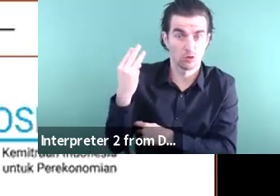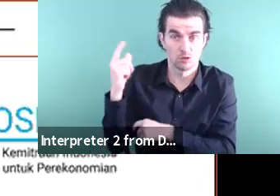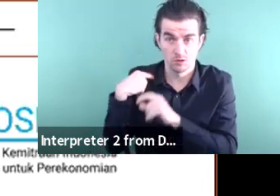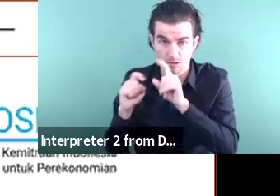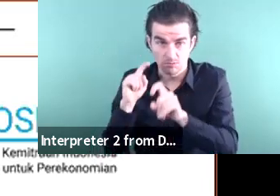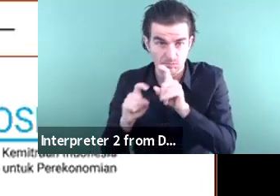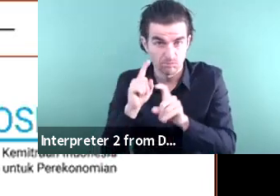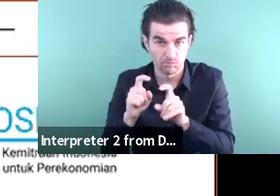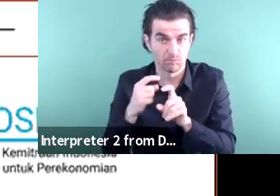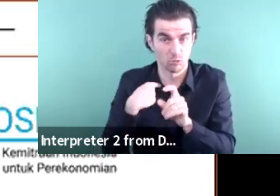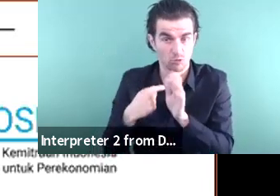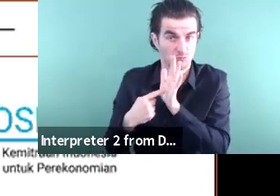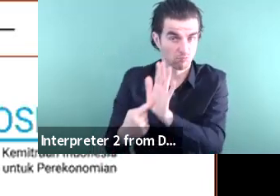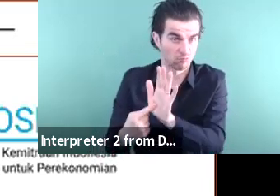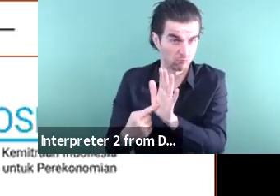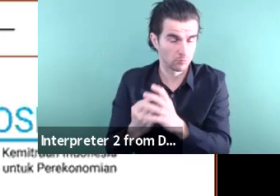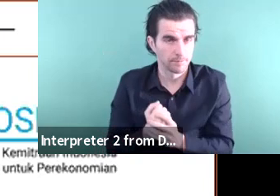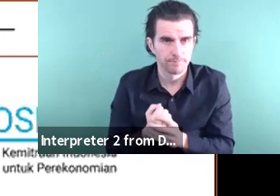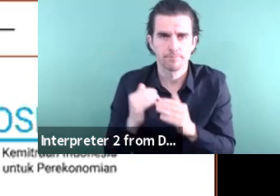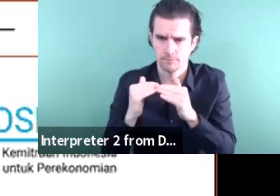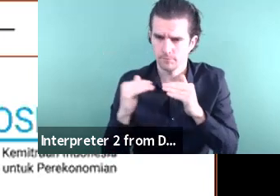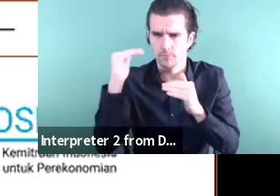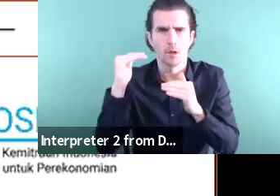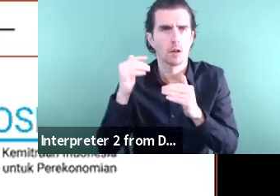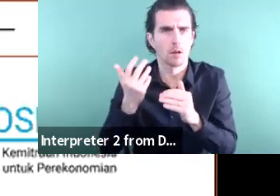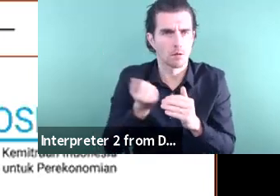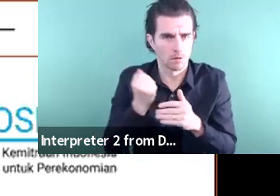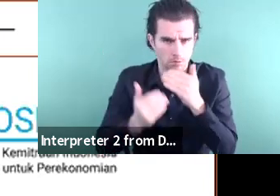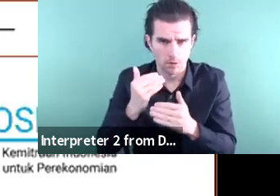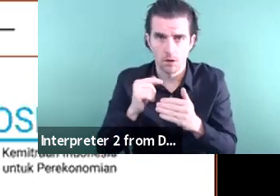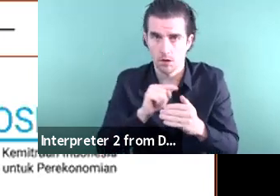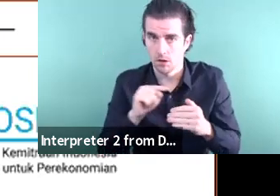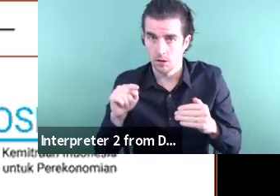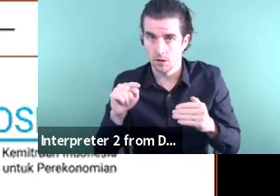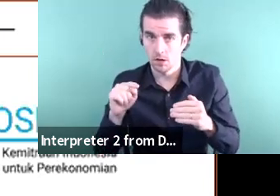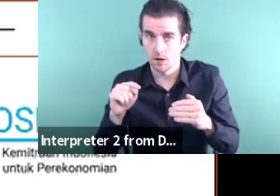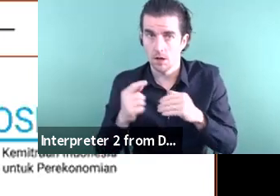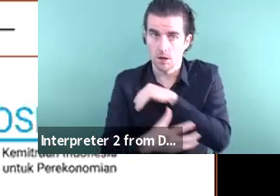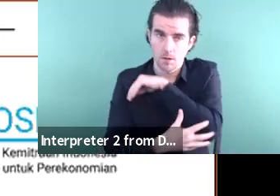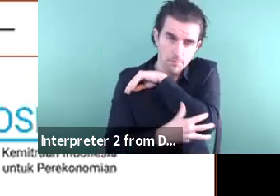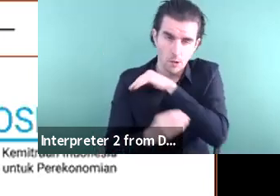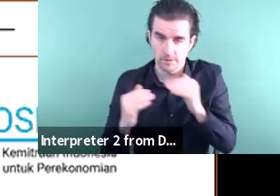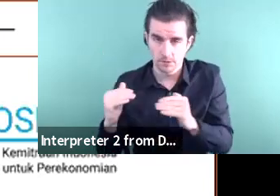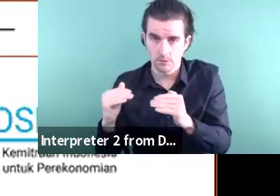Indeed, our result bears some caveats, firstly, the method we are using have not considered how